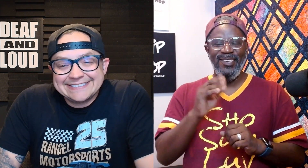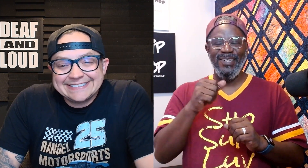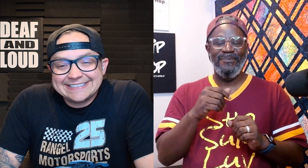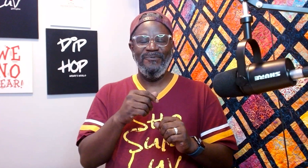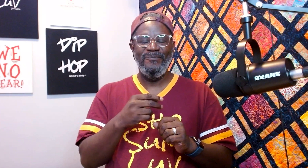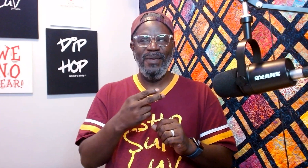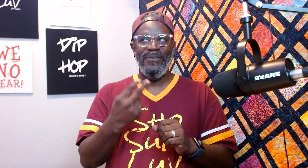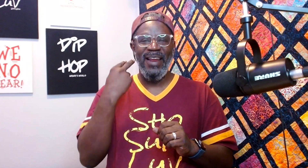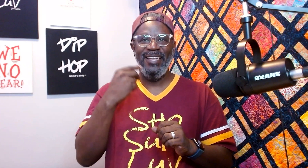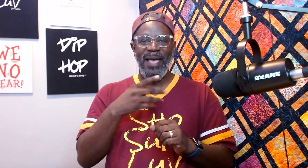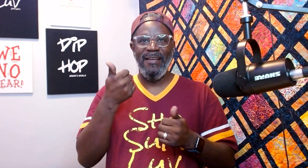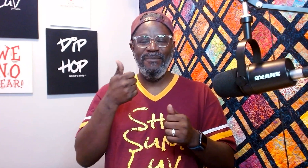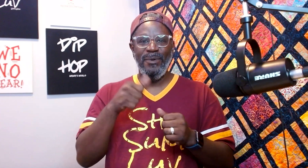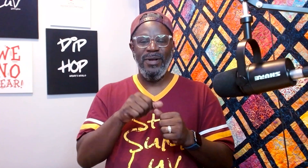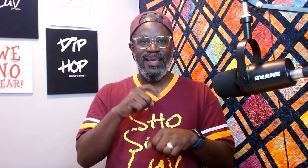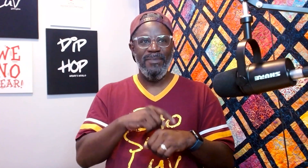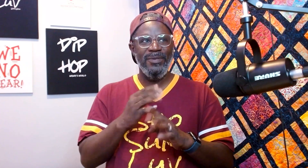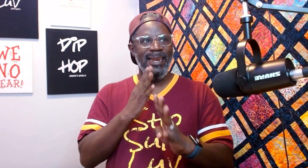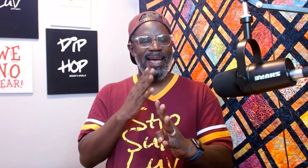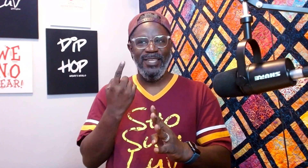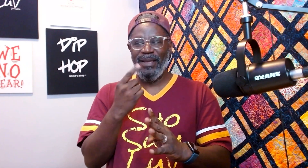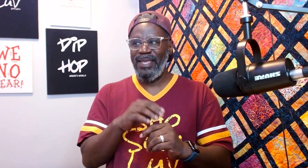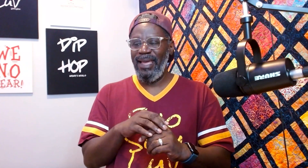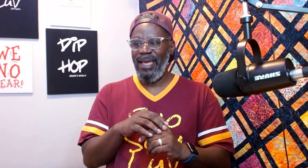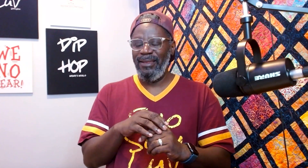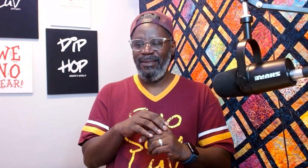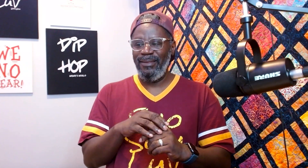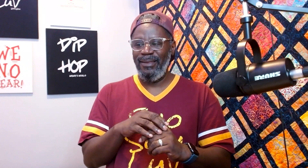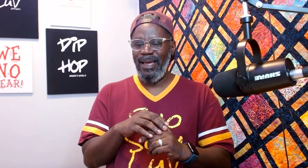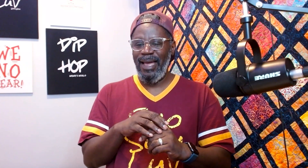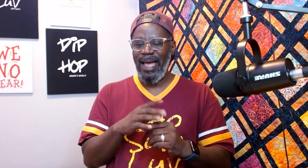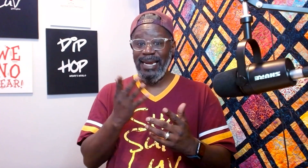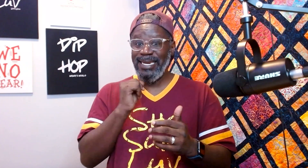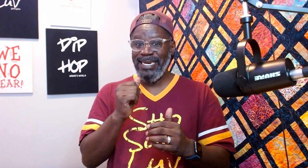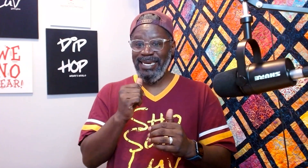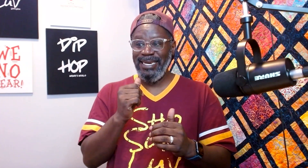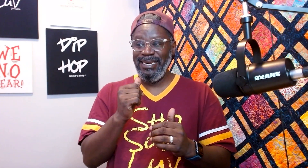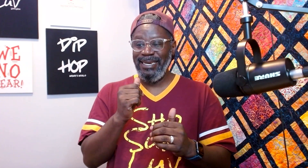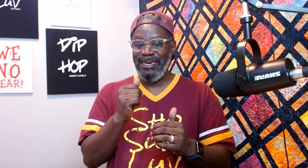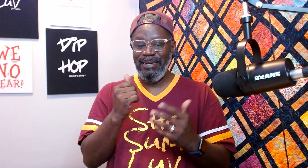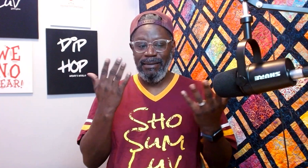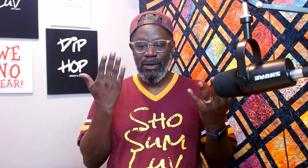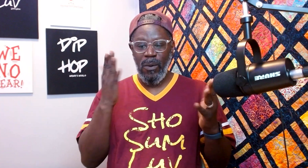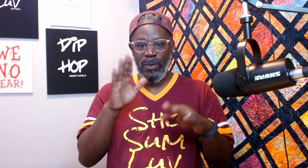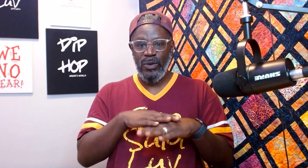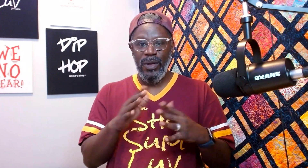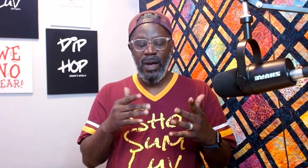It just made me flash back. I remember one time I was in line for something and I didn't know what was going on.